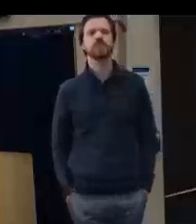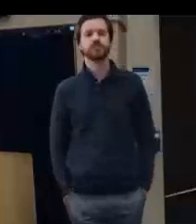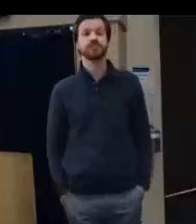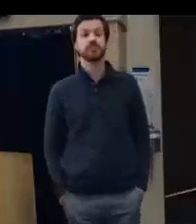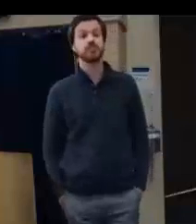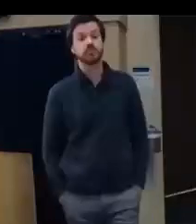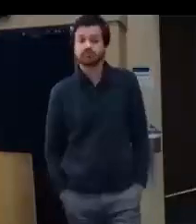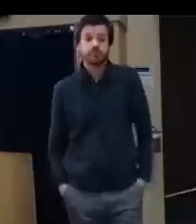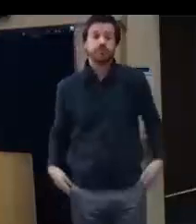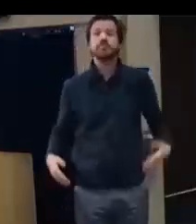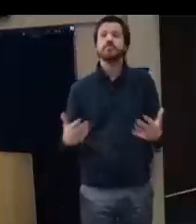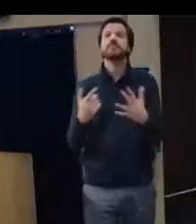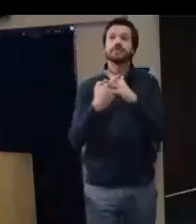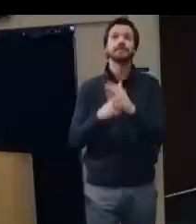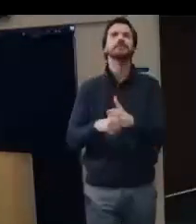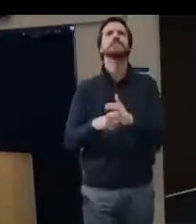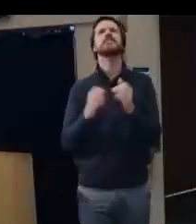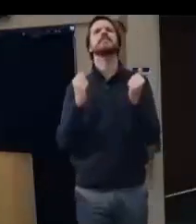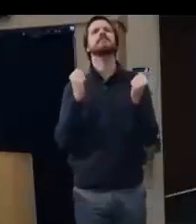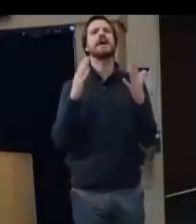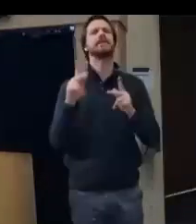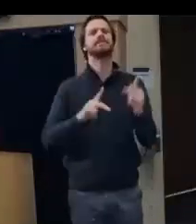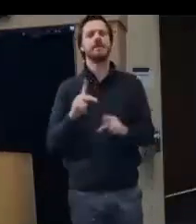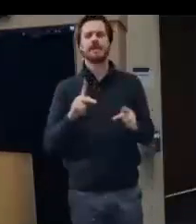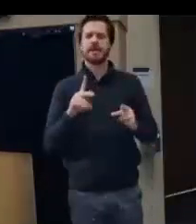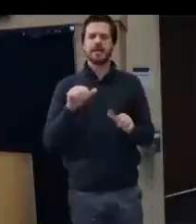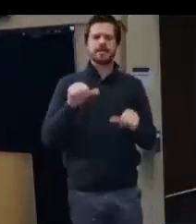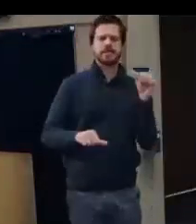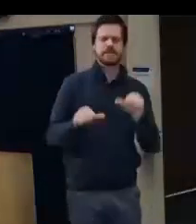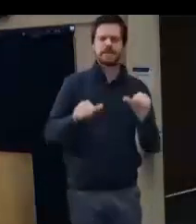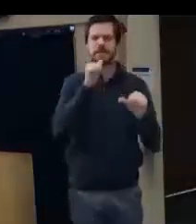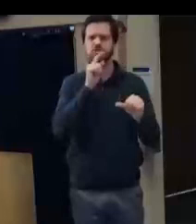begin because many people are less familiar with congenital heart disease this is a psychologist's